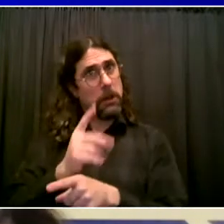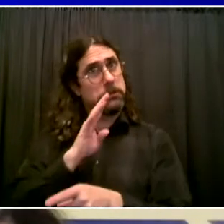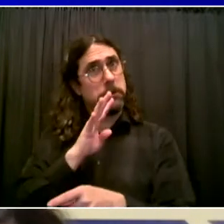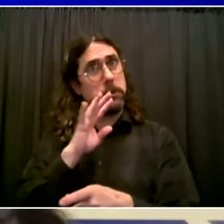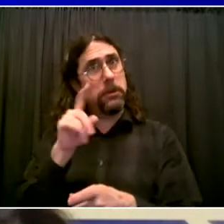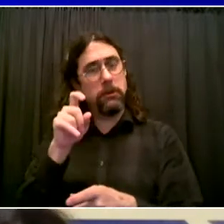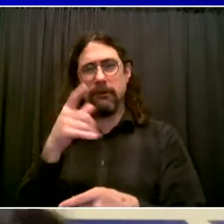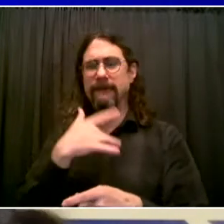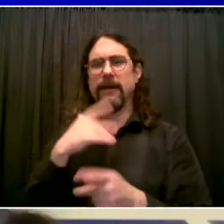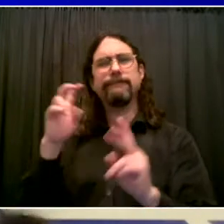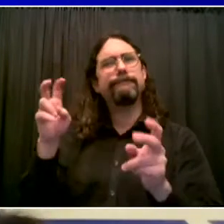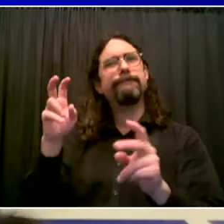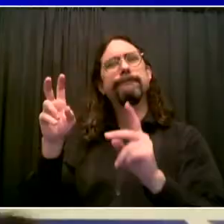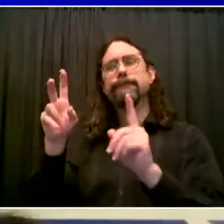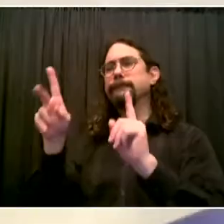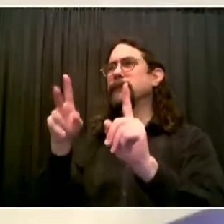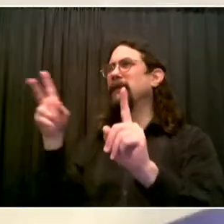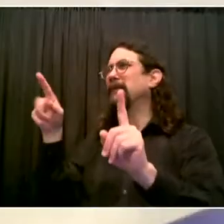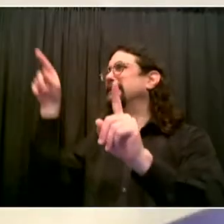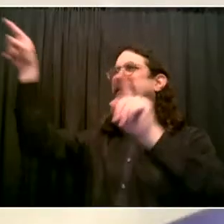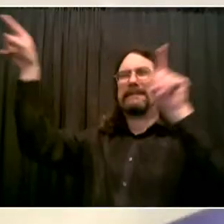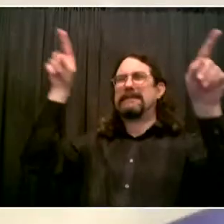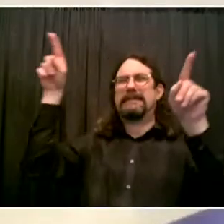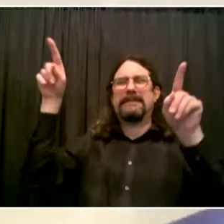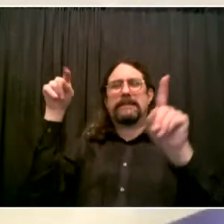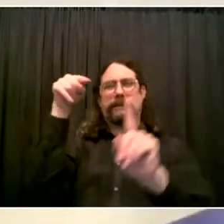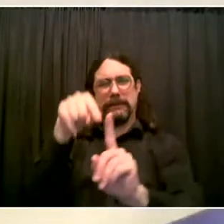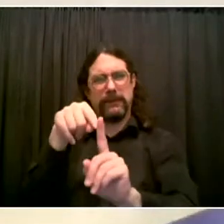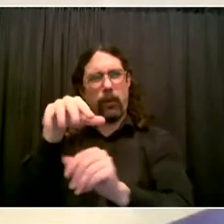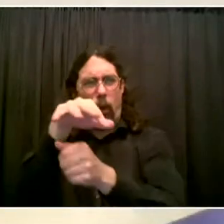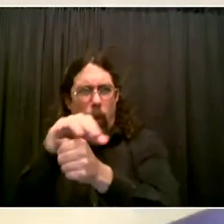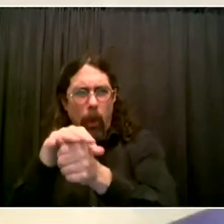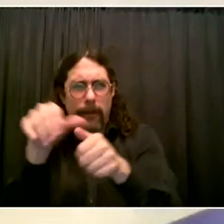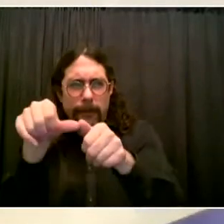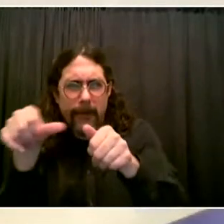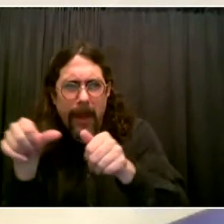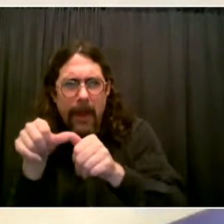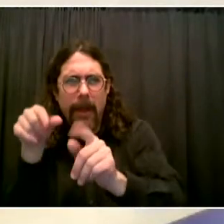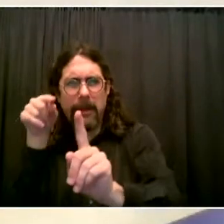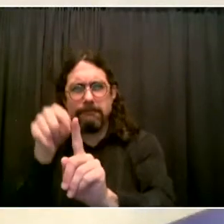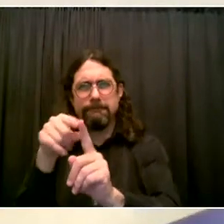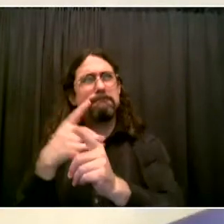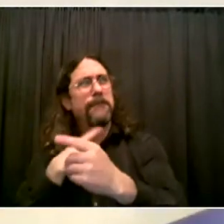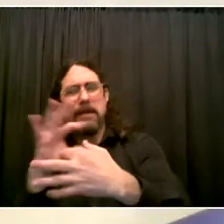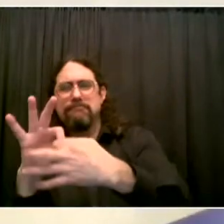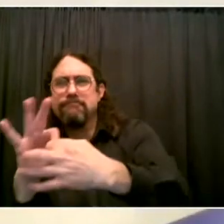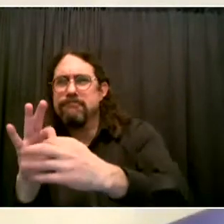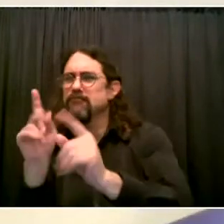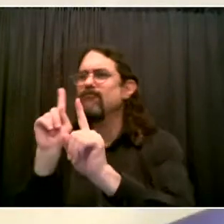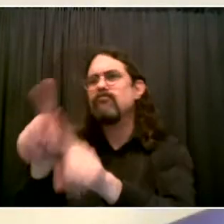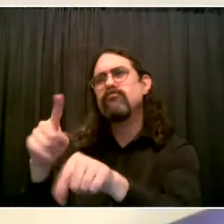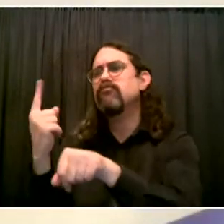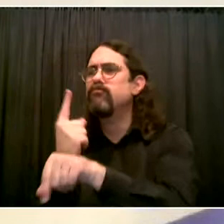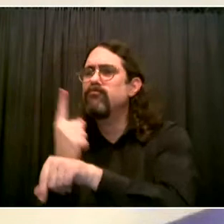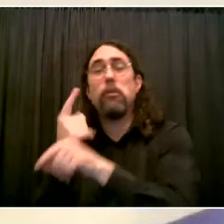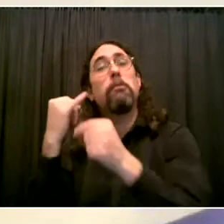THIS RESPECTED COMMUNITY-BASED ORGANIZATION? WHAT DO YOU THINNIK IK T ANMES OF PEOPLE IN N TERMS OF THEIR WILLINGNESS TO COME OUT AND GET VACCINATED, THE E